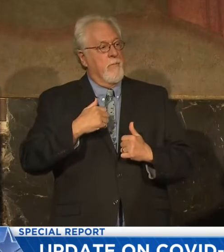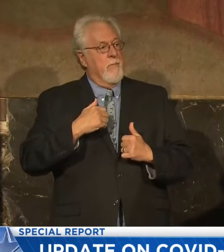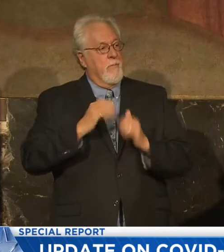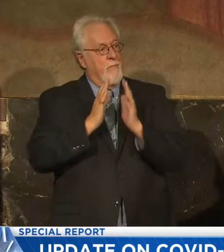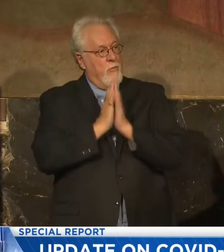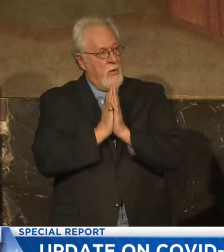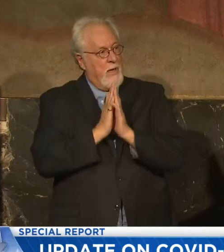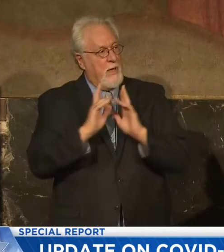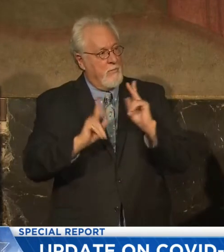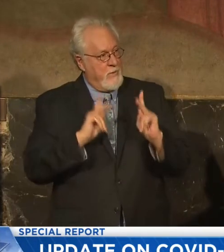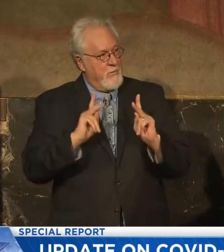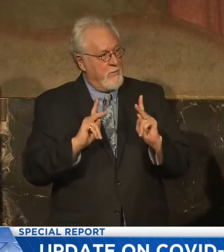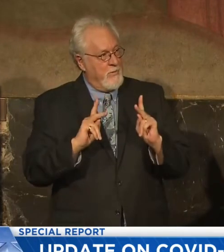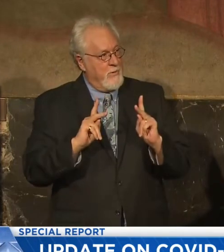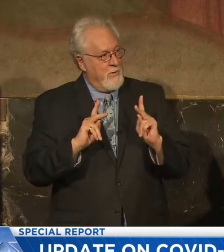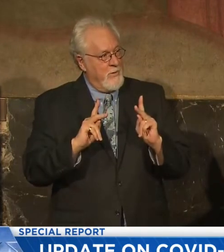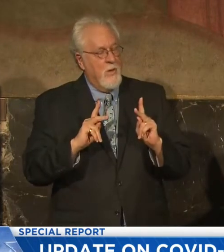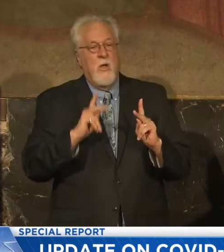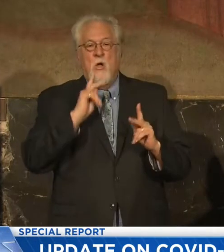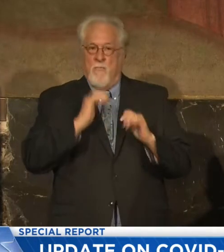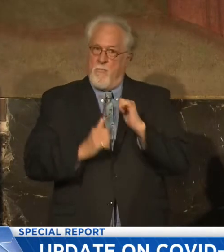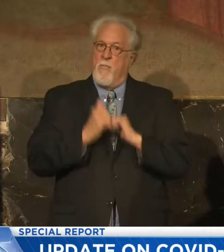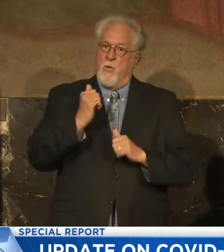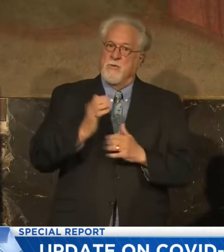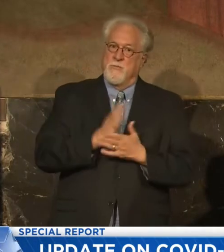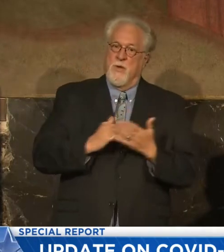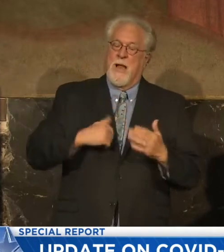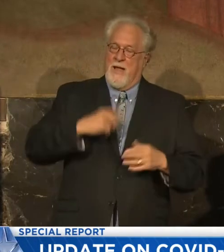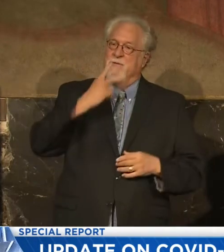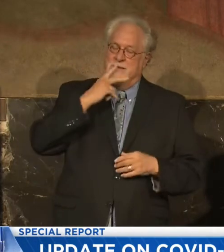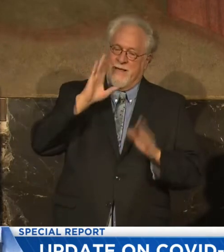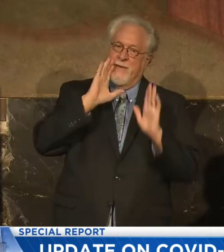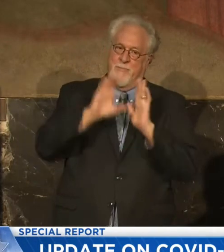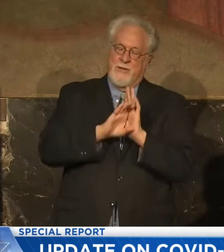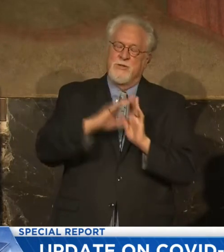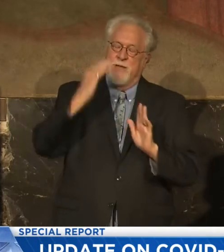CONCERN AS TO WHAT WE MIGHT SEE